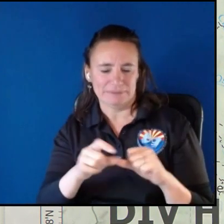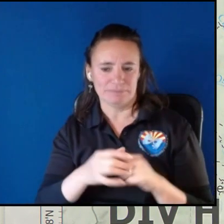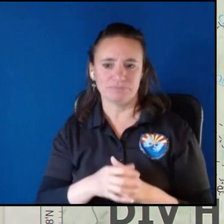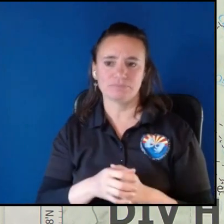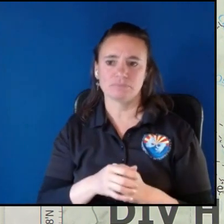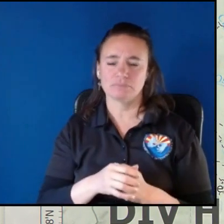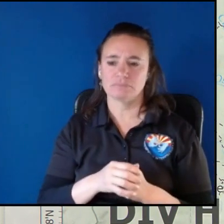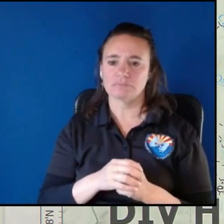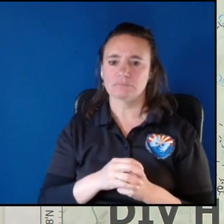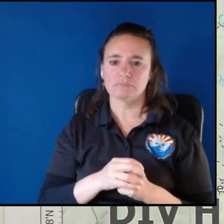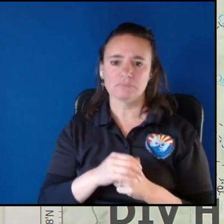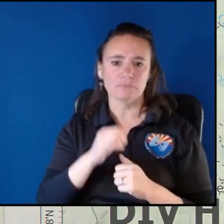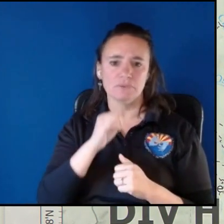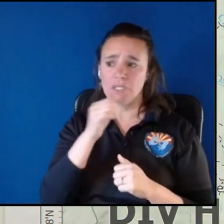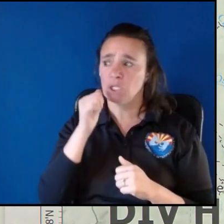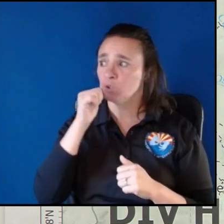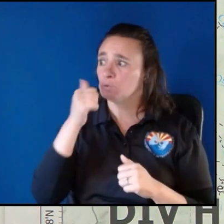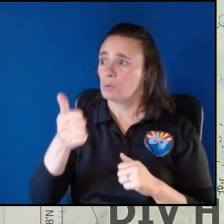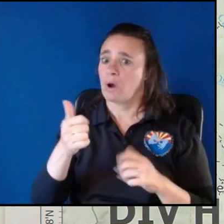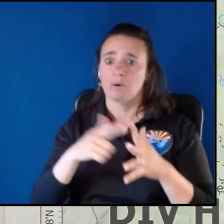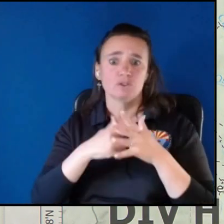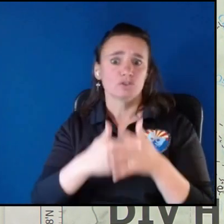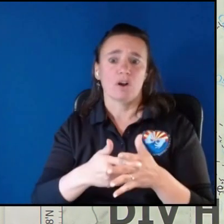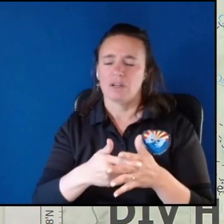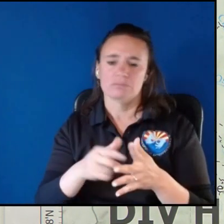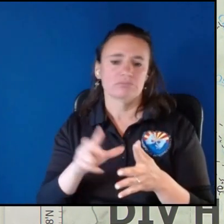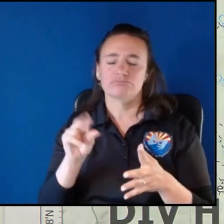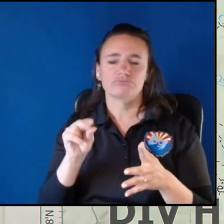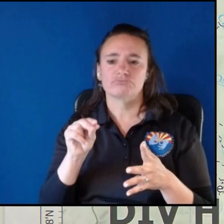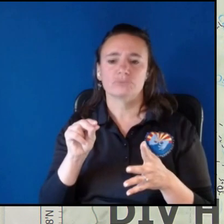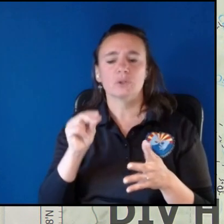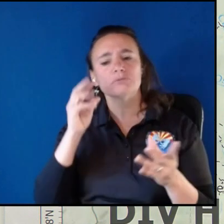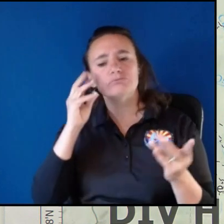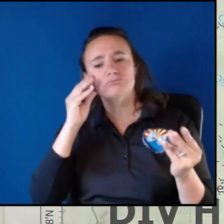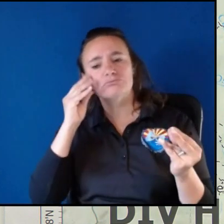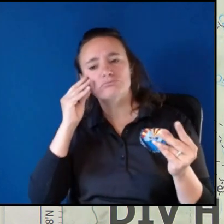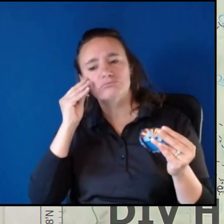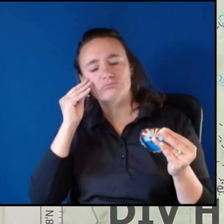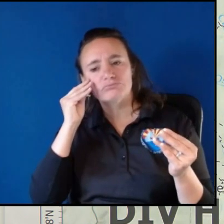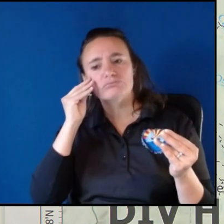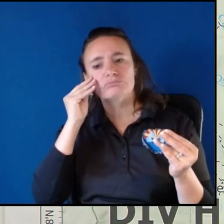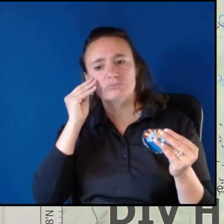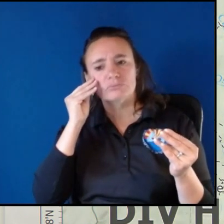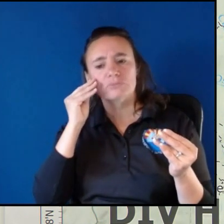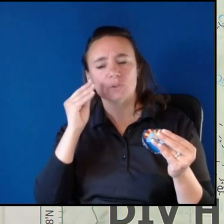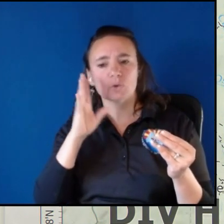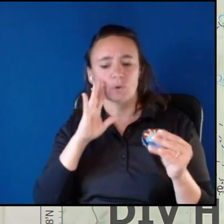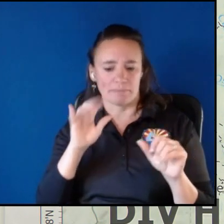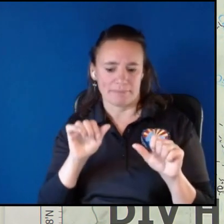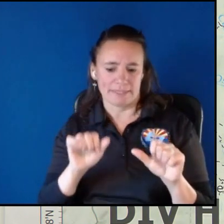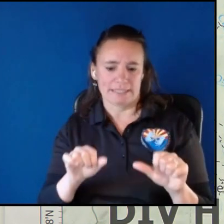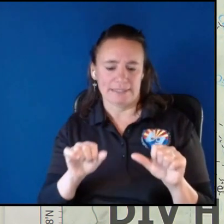do it tomorrow because that's when we want to do it. So, you know, there's potential that we get some wetting rains over the